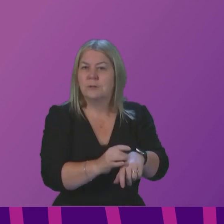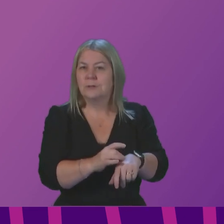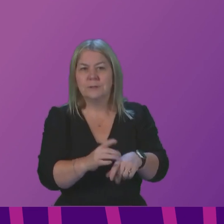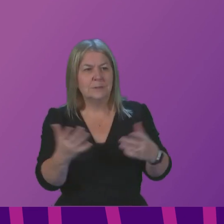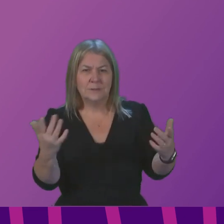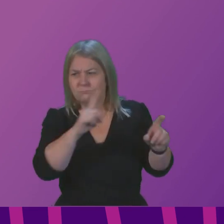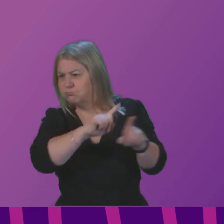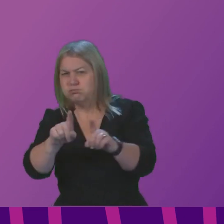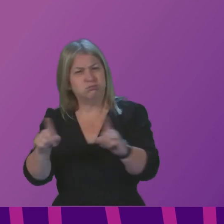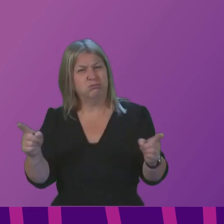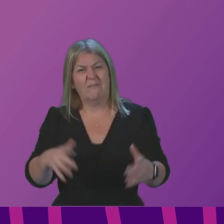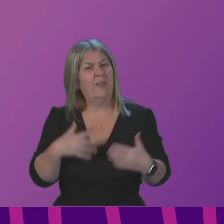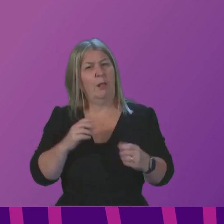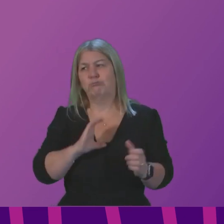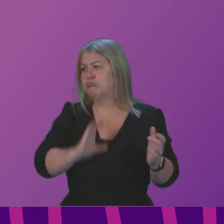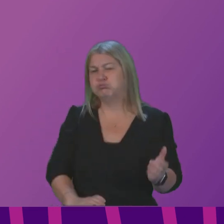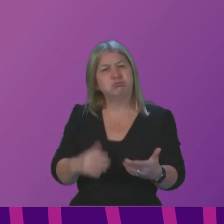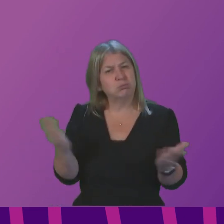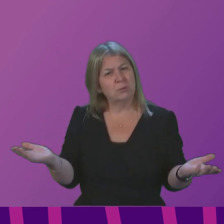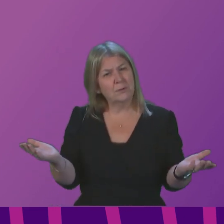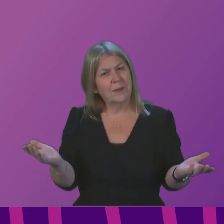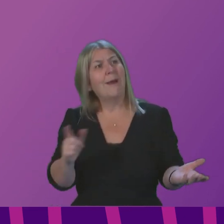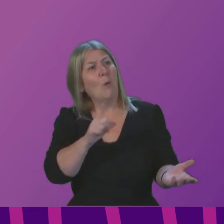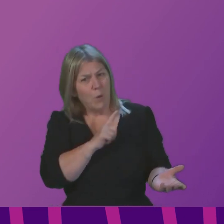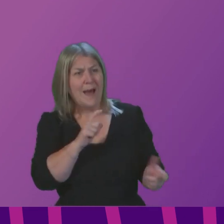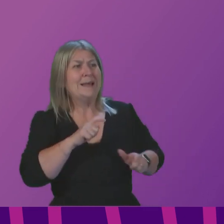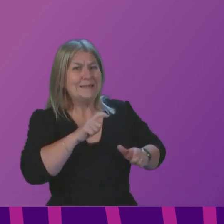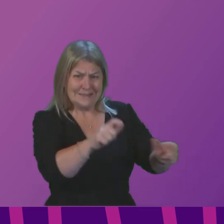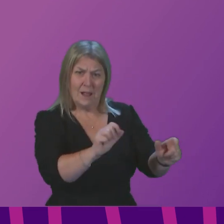has been uncovered, why is the health board leadership in Glasgow still in place?